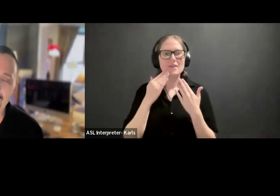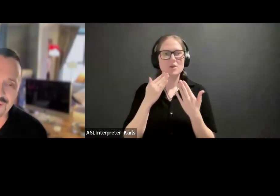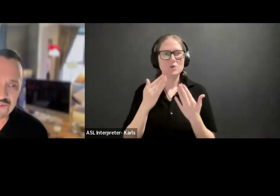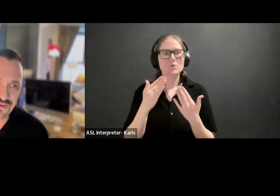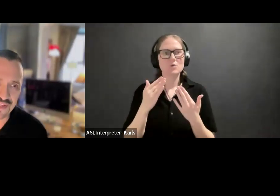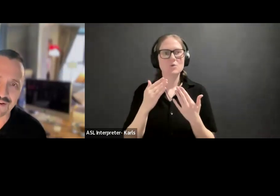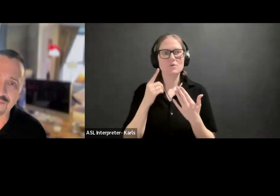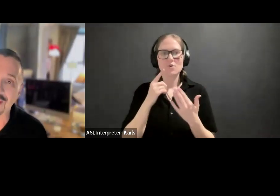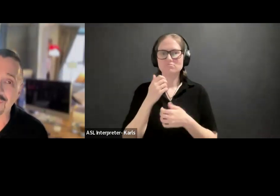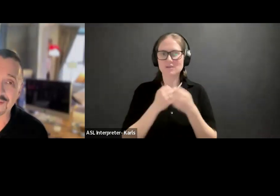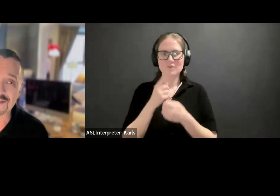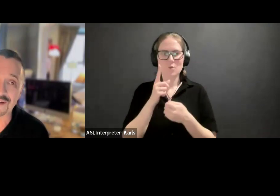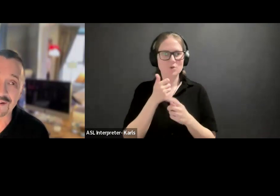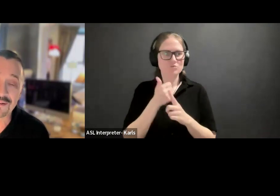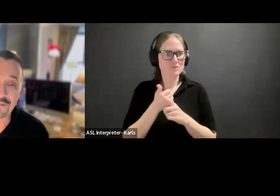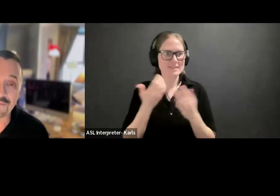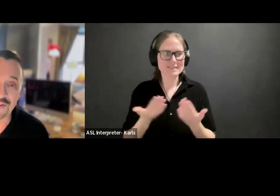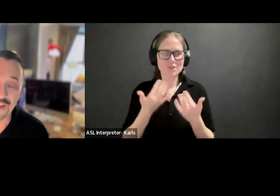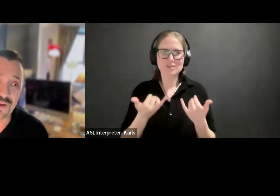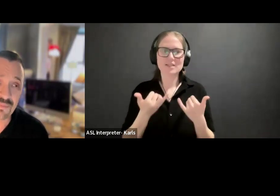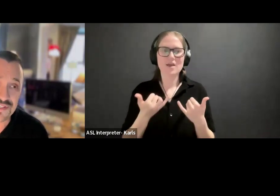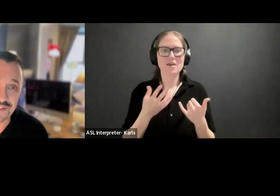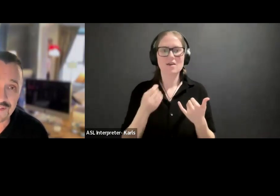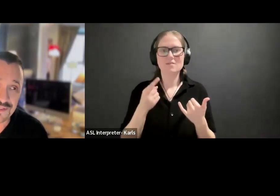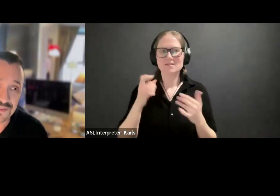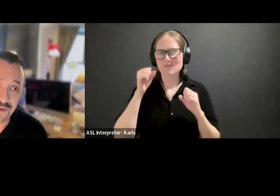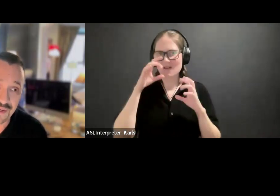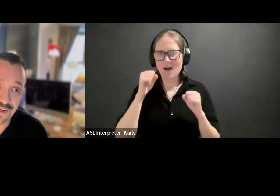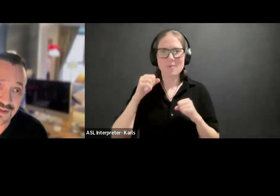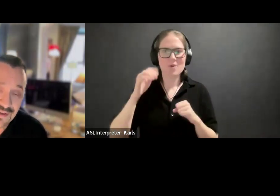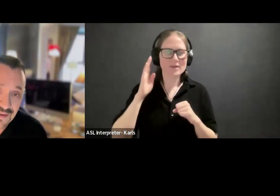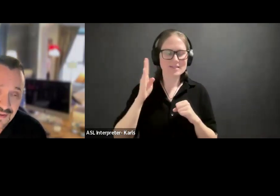Everybody who's here today, and these, uh, phenomenal presentations we're hearing.